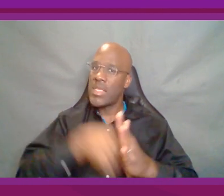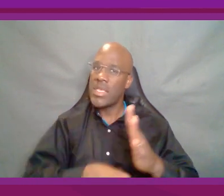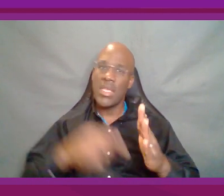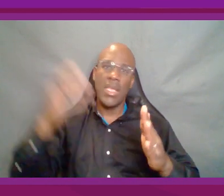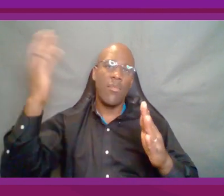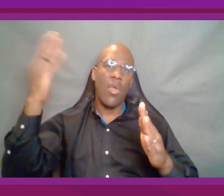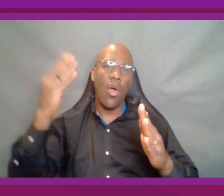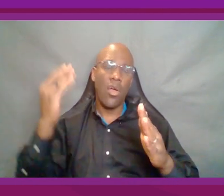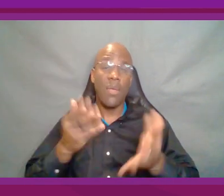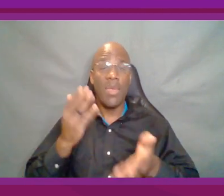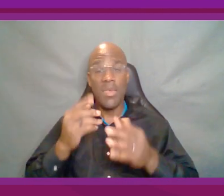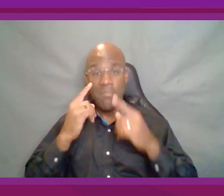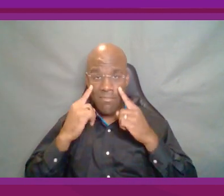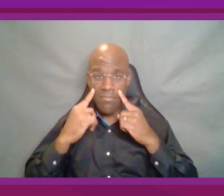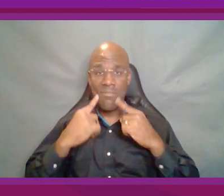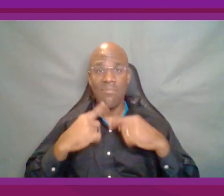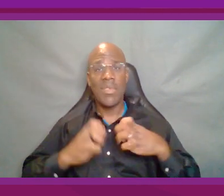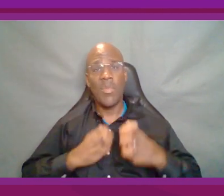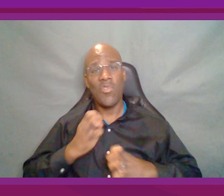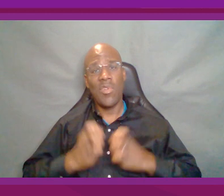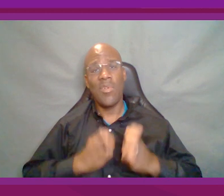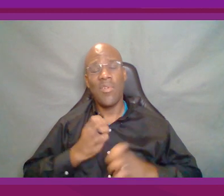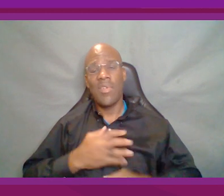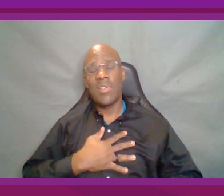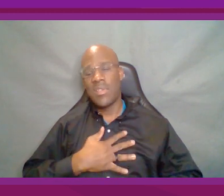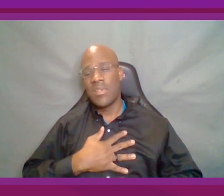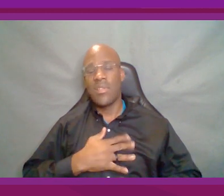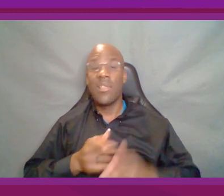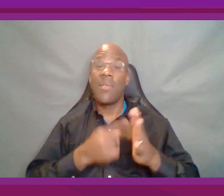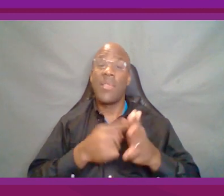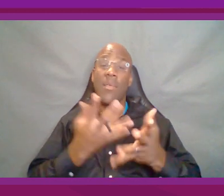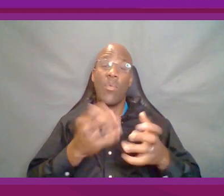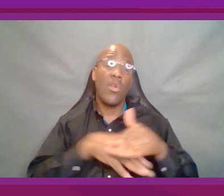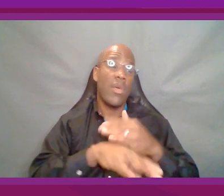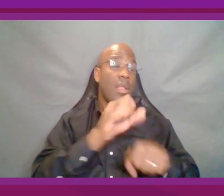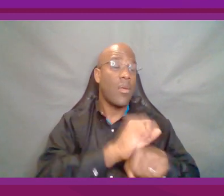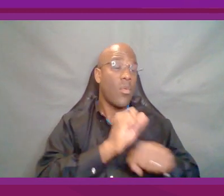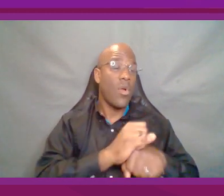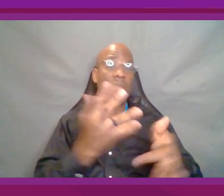you sometimes want to be able to enter the workforce, do your work, and end your day just